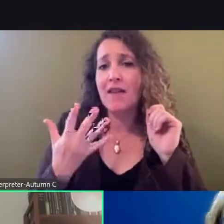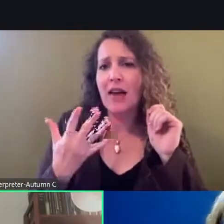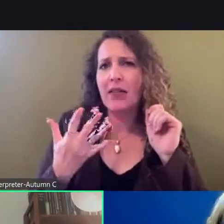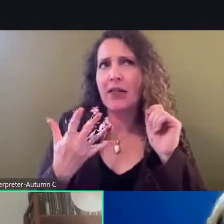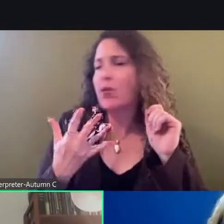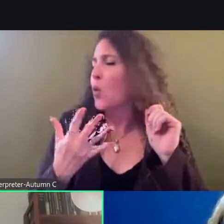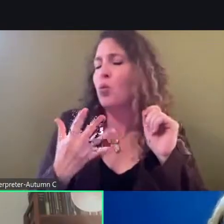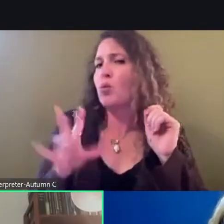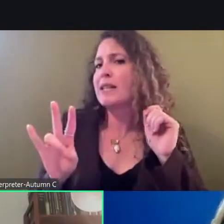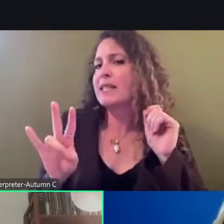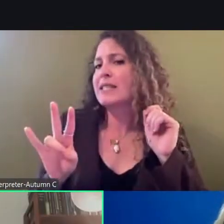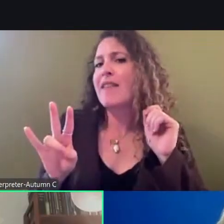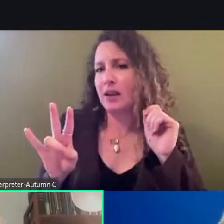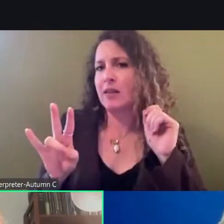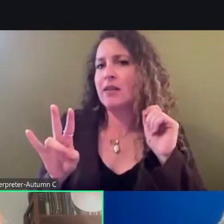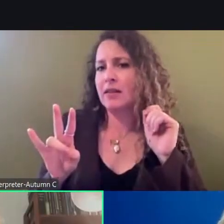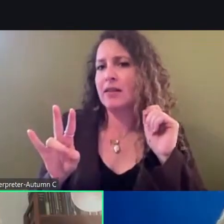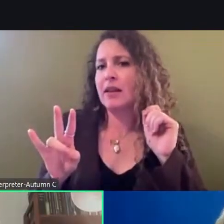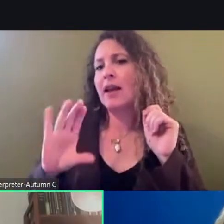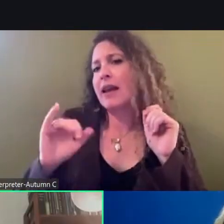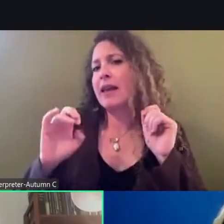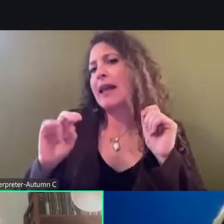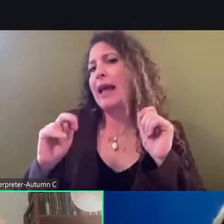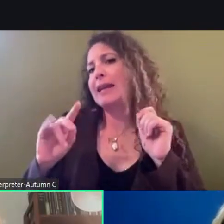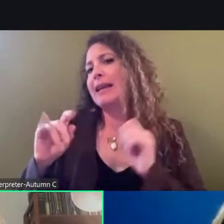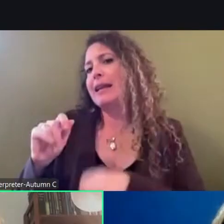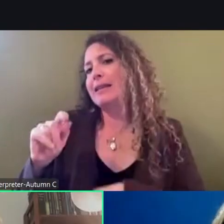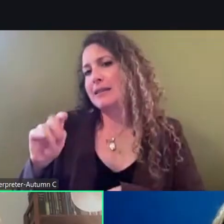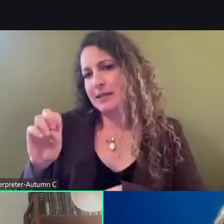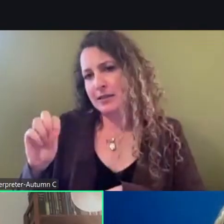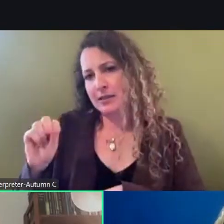seven candidates there, three of whom were for something. Now, candidates are good to speak to